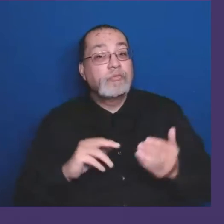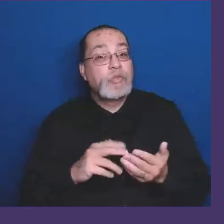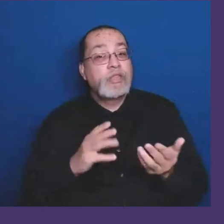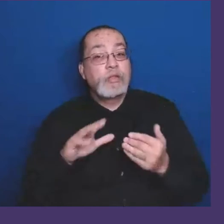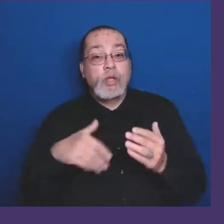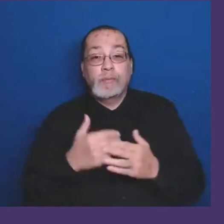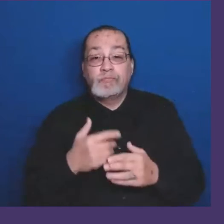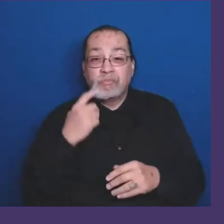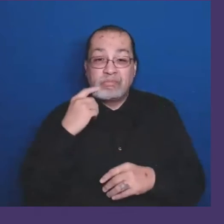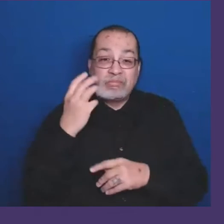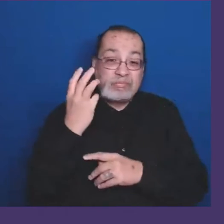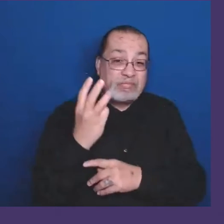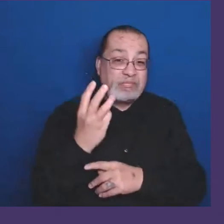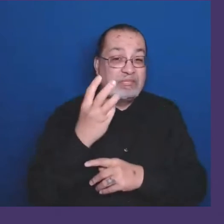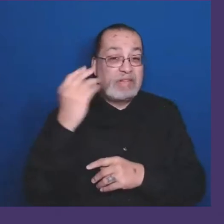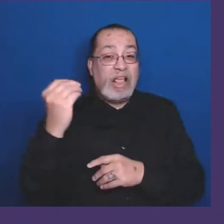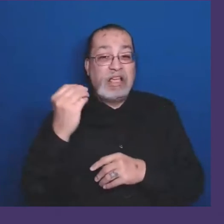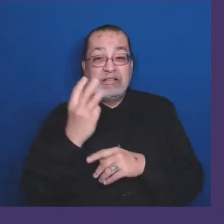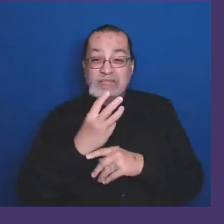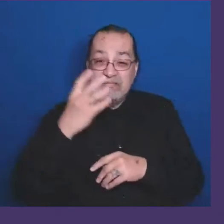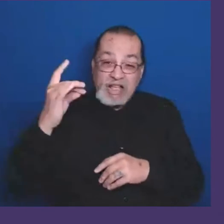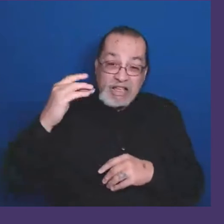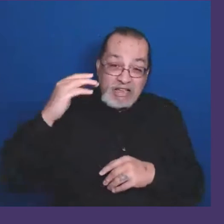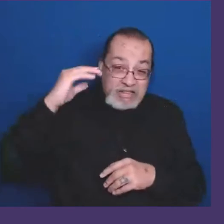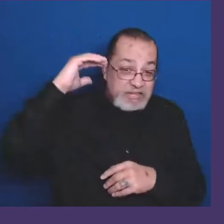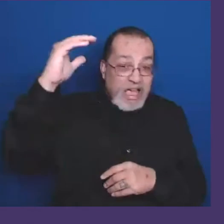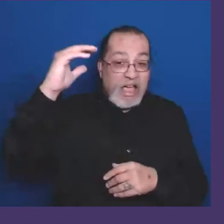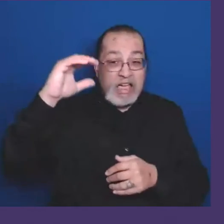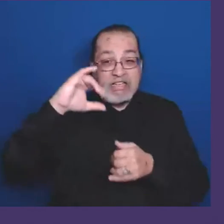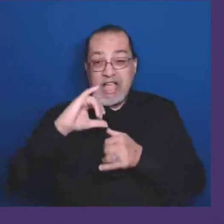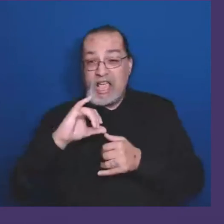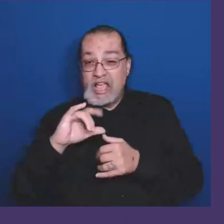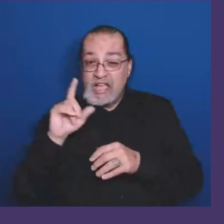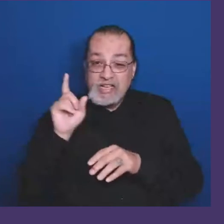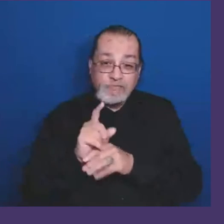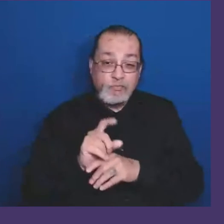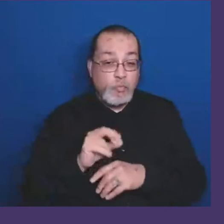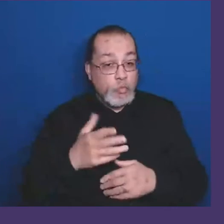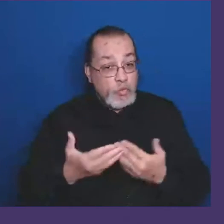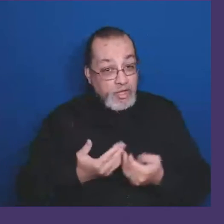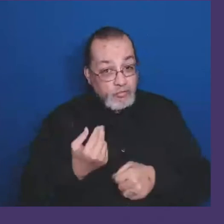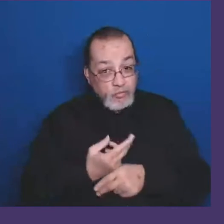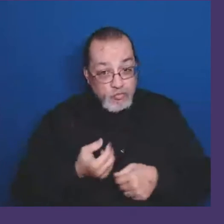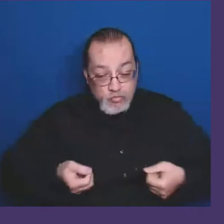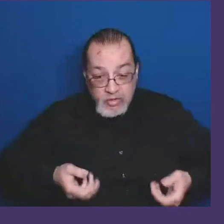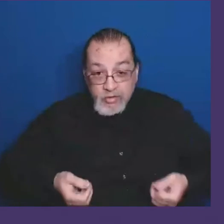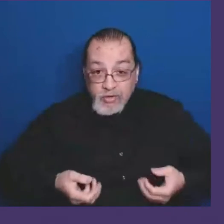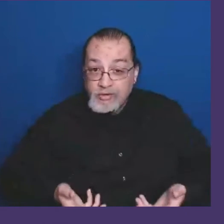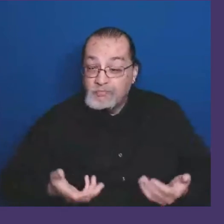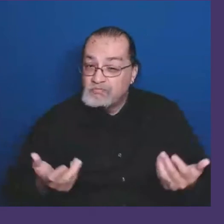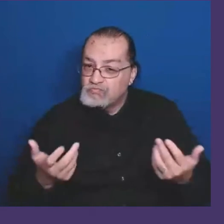or you might be using a wheelchair, we want you to be able to sign in and not feel challenged.